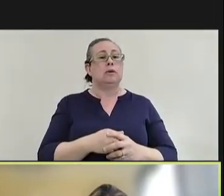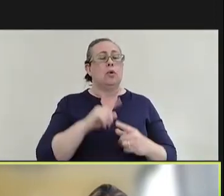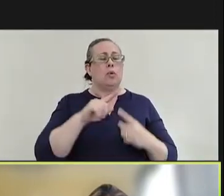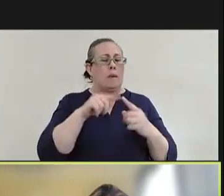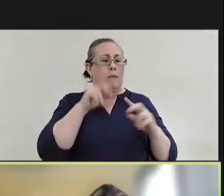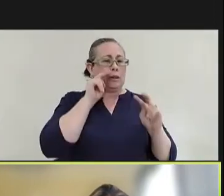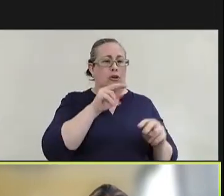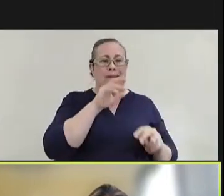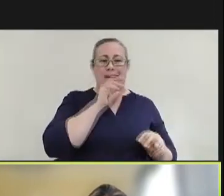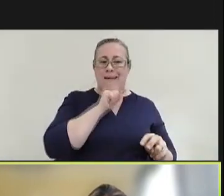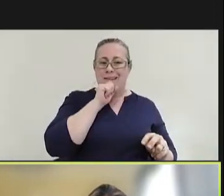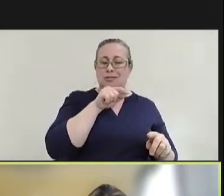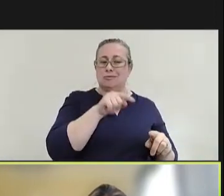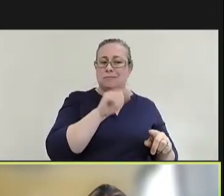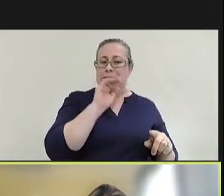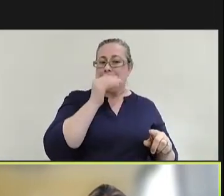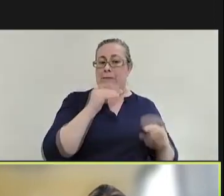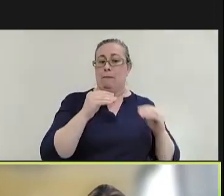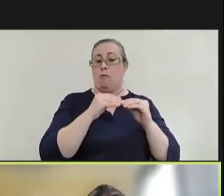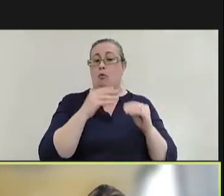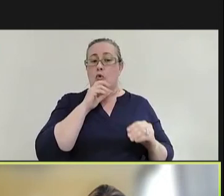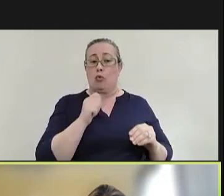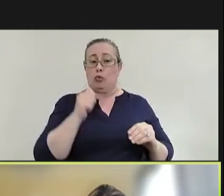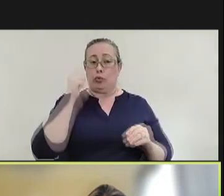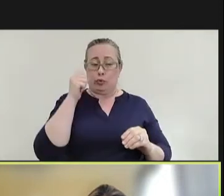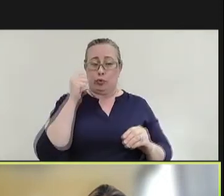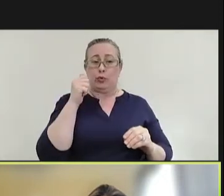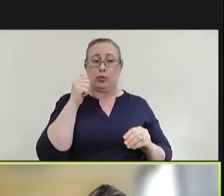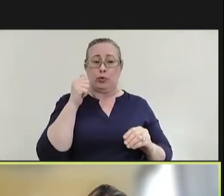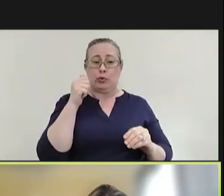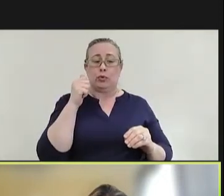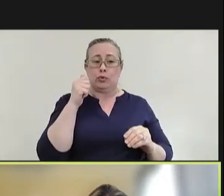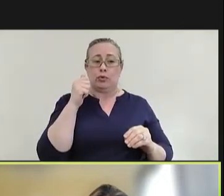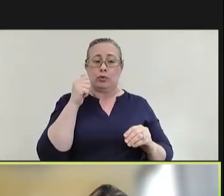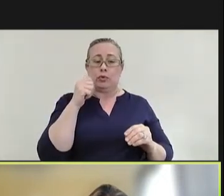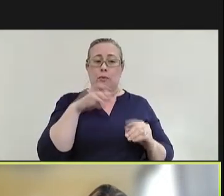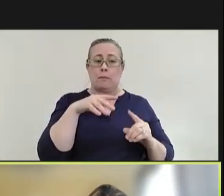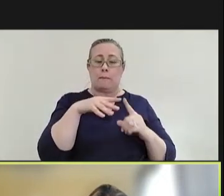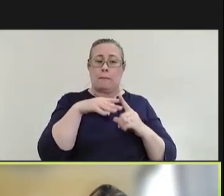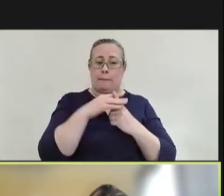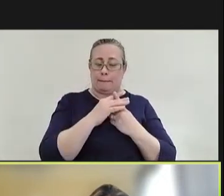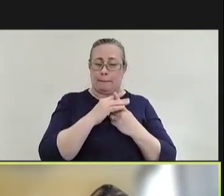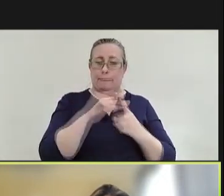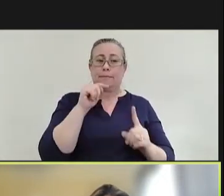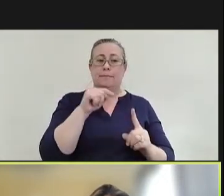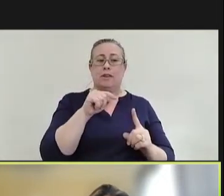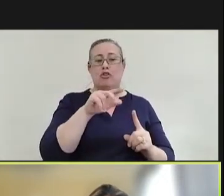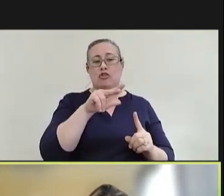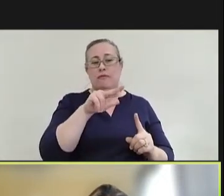it does seem like the older, it does seem like the older population, the 35 to 49-year-old